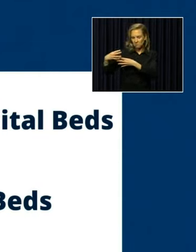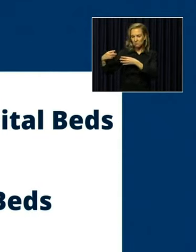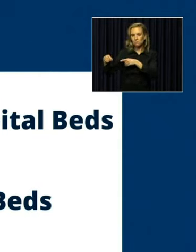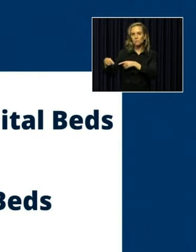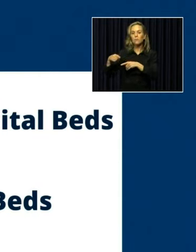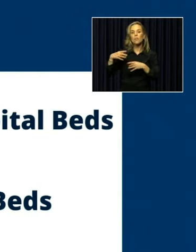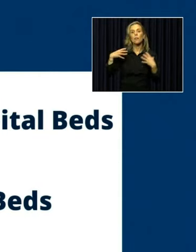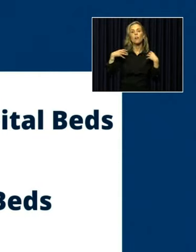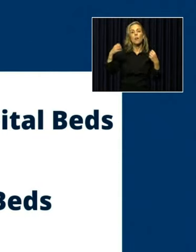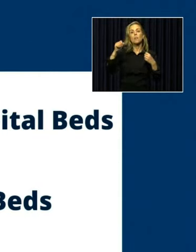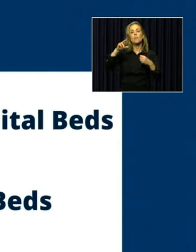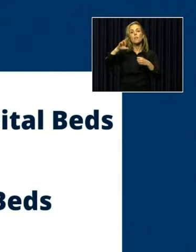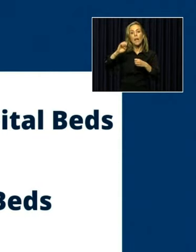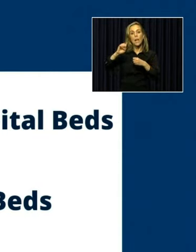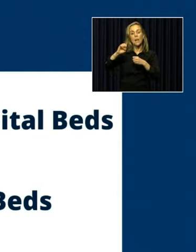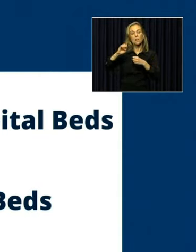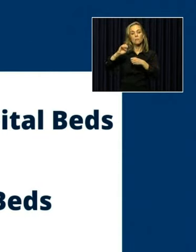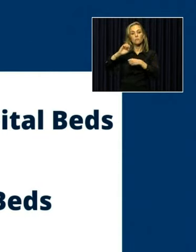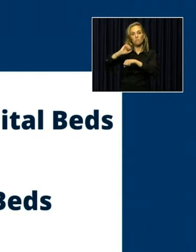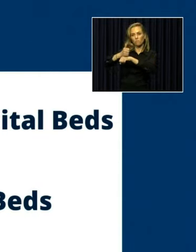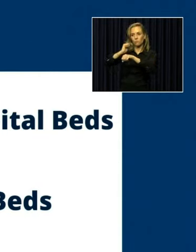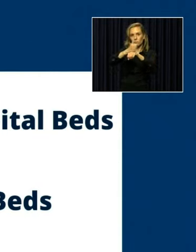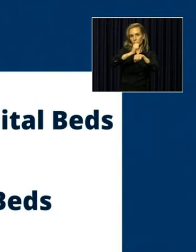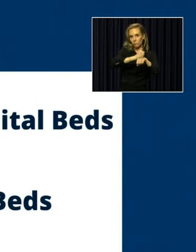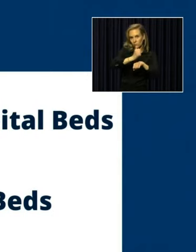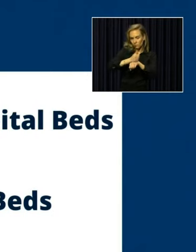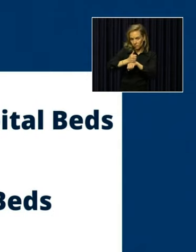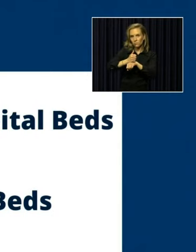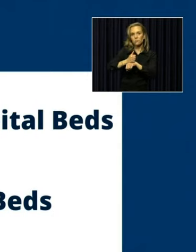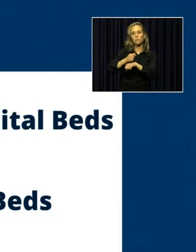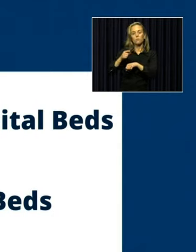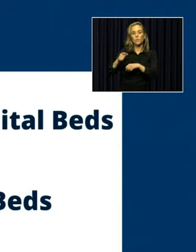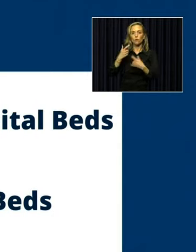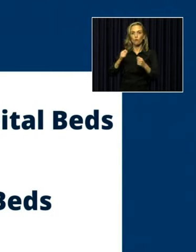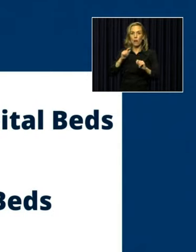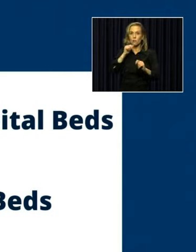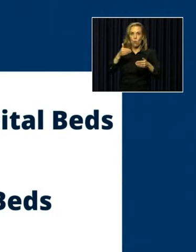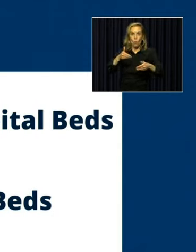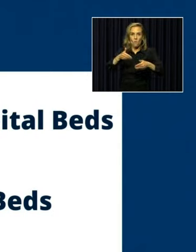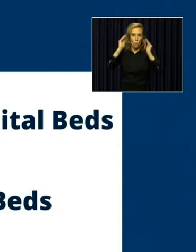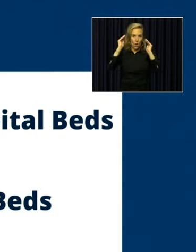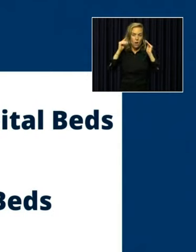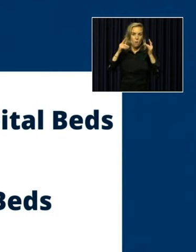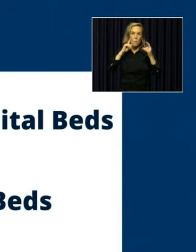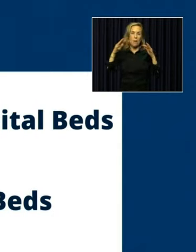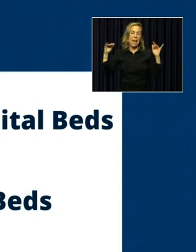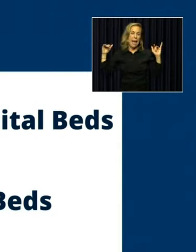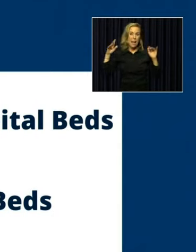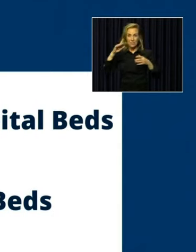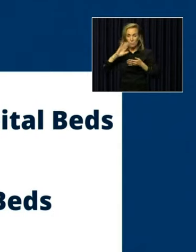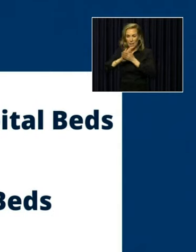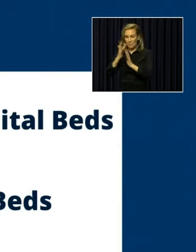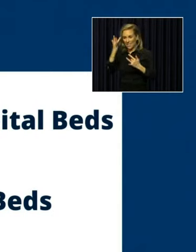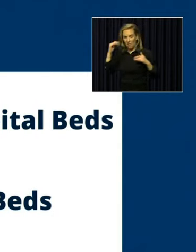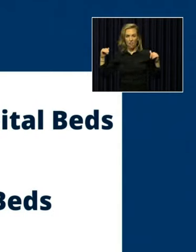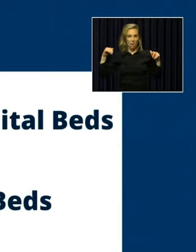I WILL TELL YOU THAT VENTILATORS, LIKE PPE, ARE STARTING TO BECOME ALMOST